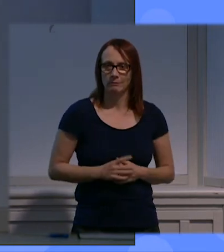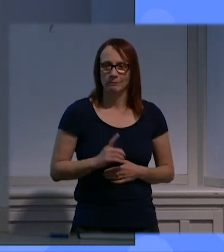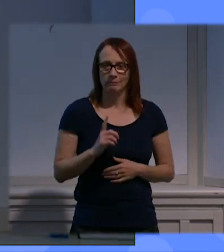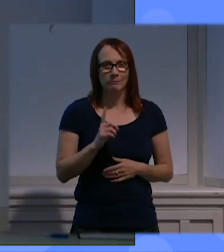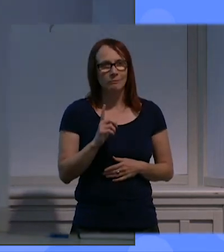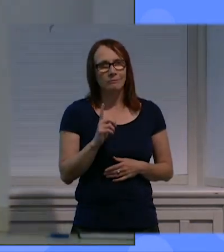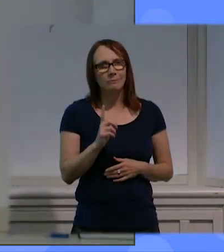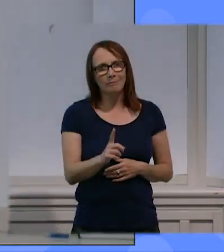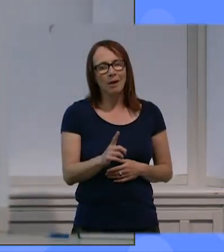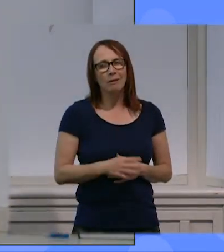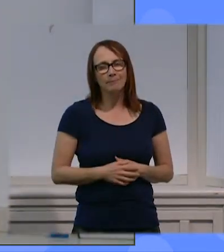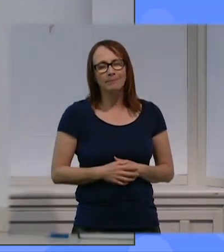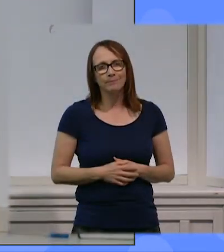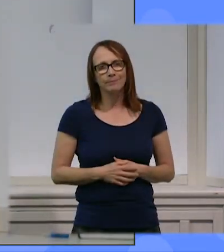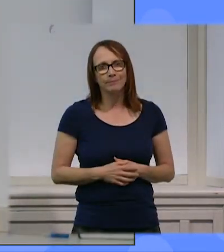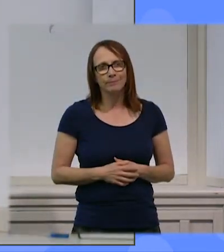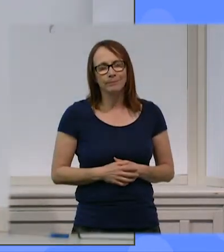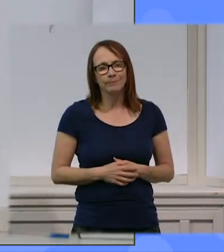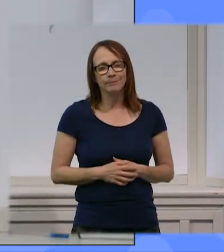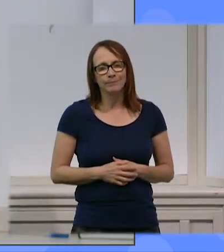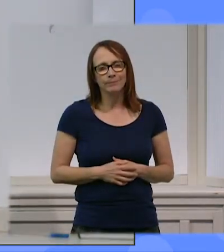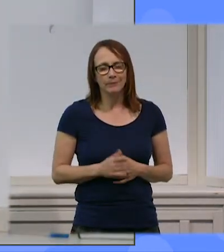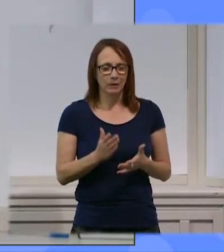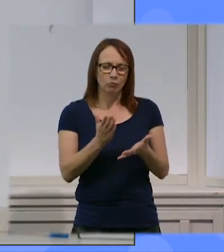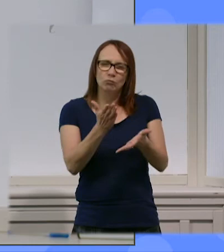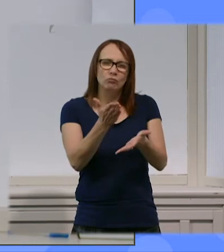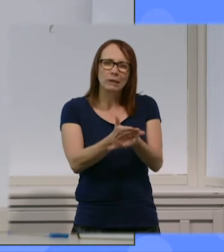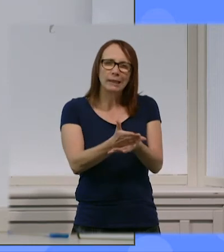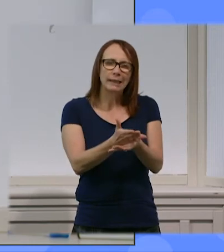so just to unpack it a little bit in its broader sense in the meaning of the word